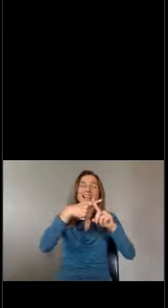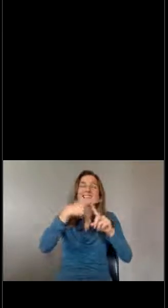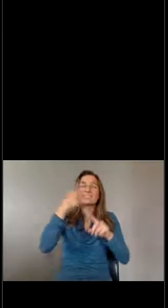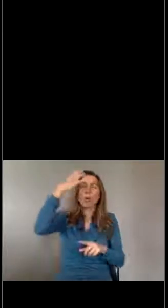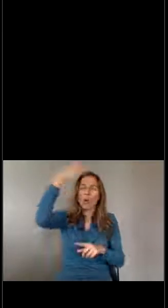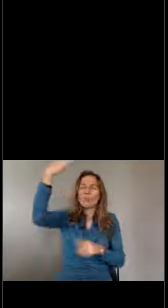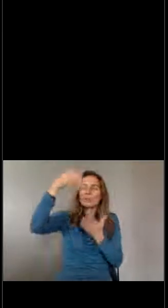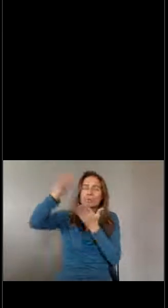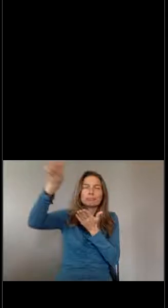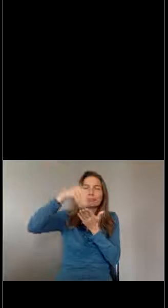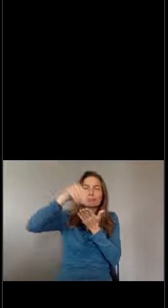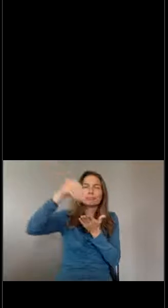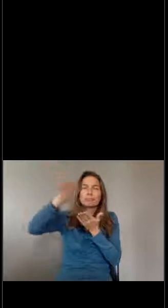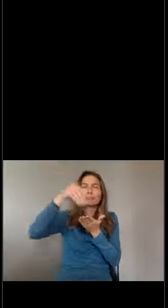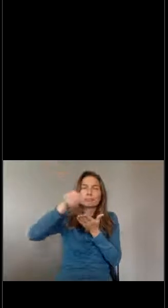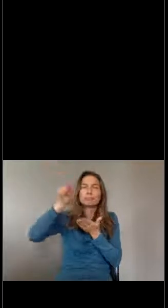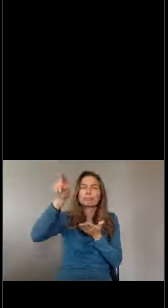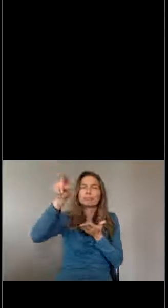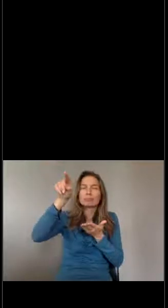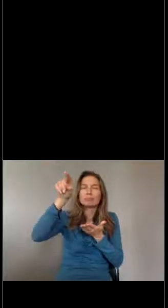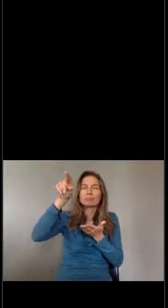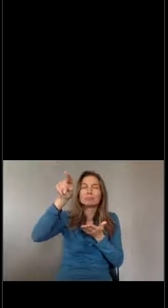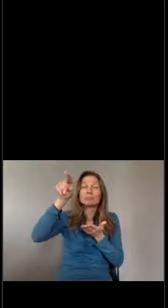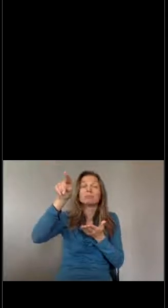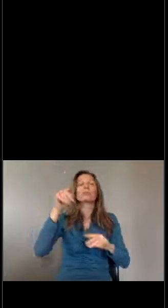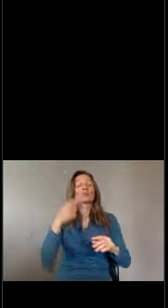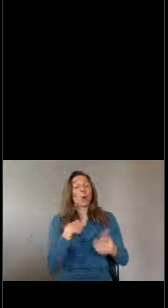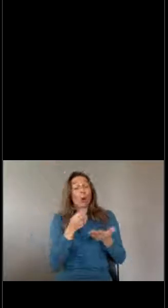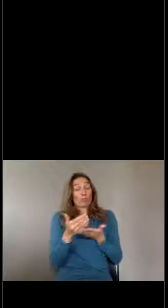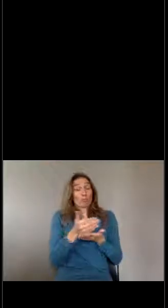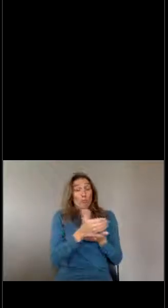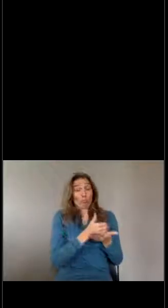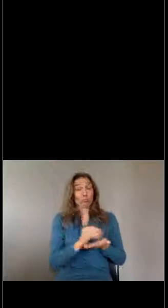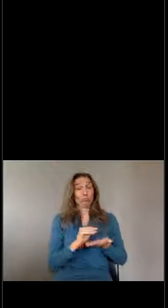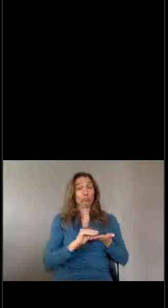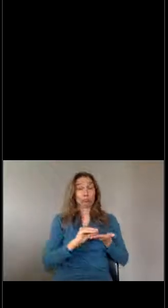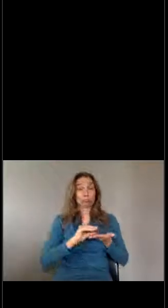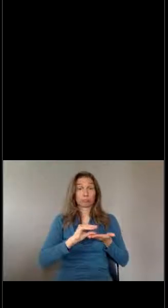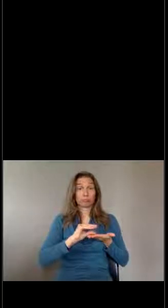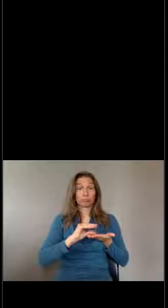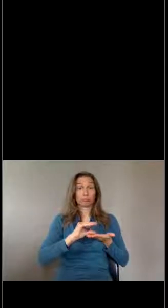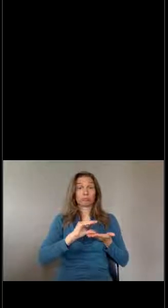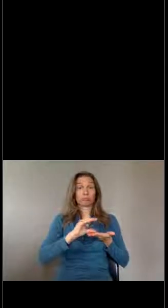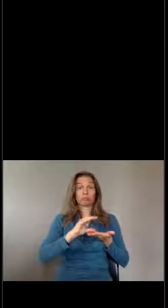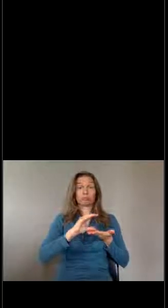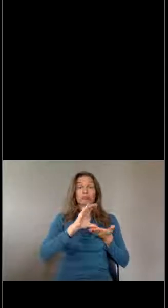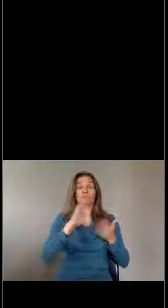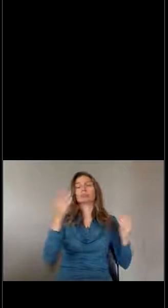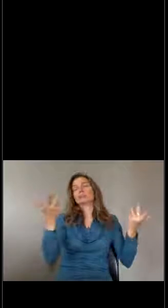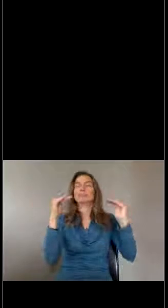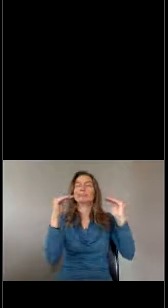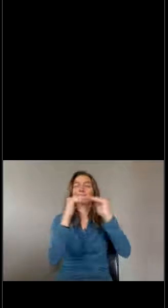after the individual hit a salary of the equivalent of 1,450 U.S. dollars.